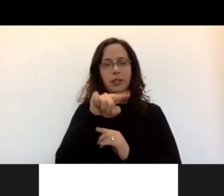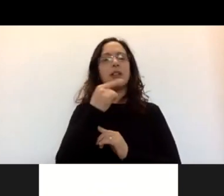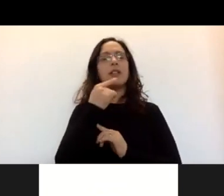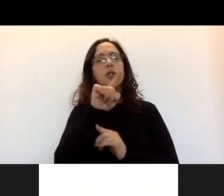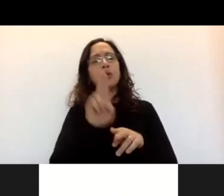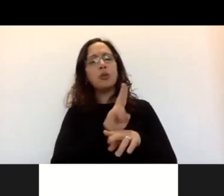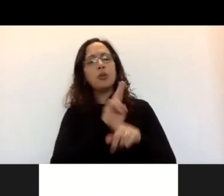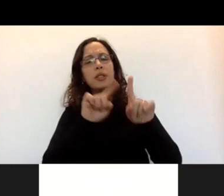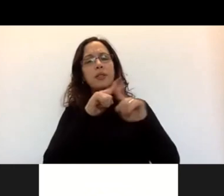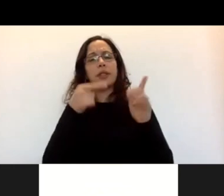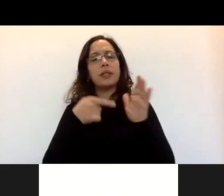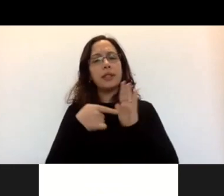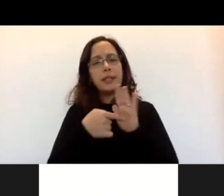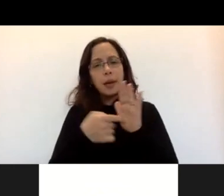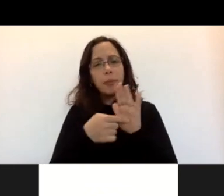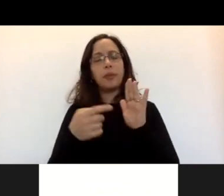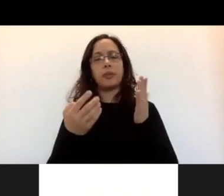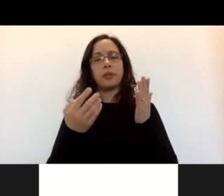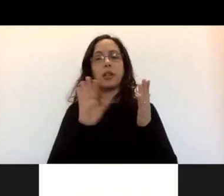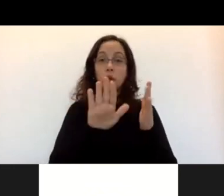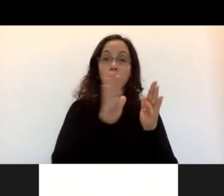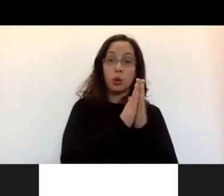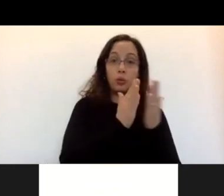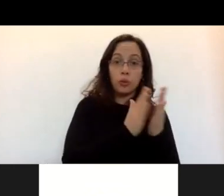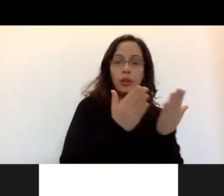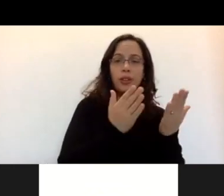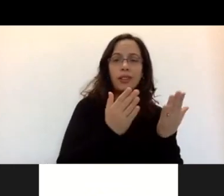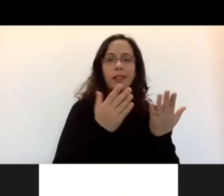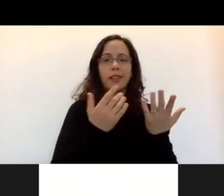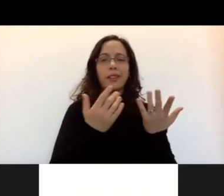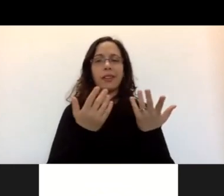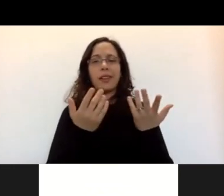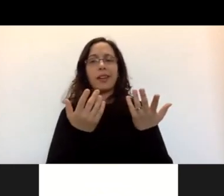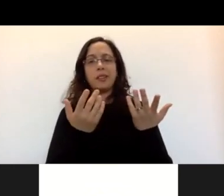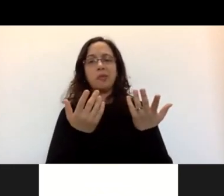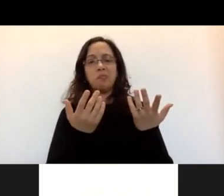in your book both in this talk and in your book that that are numerically very very different